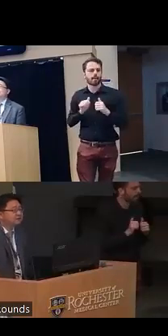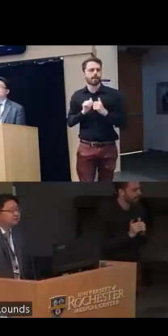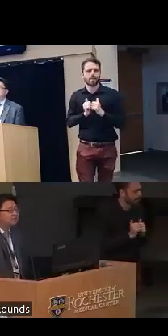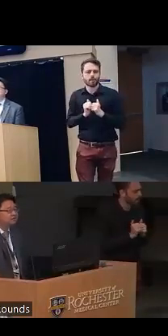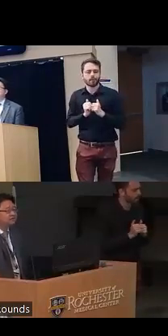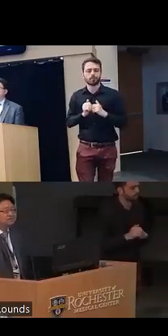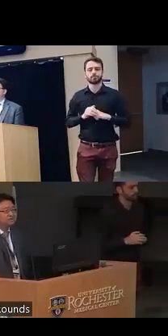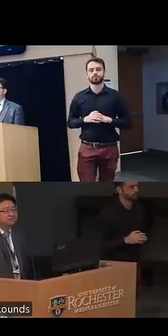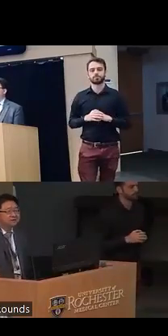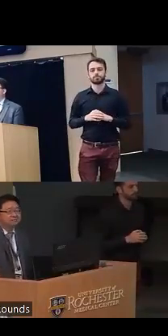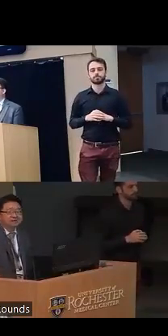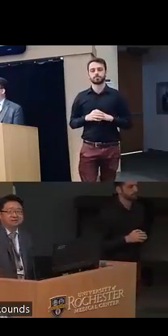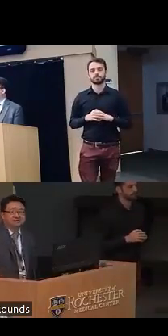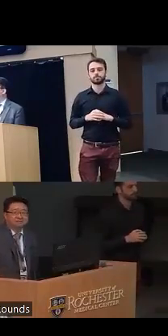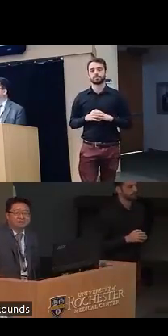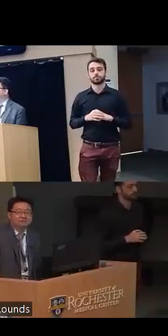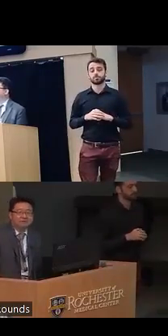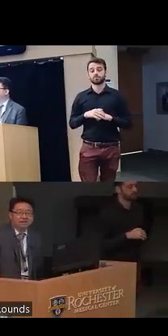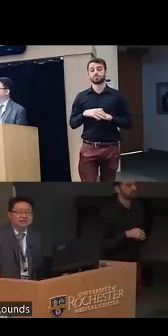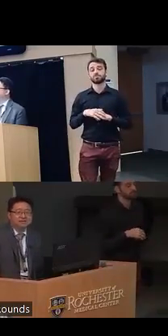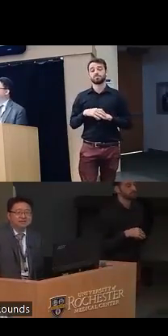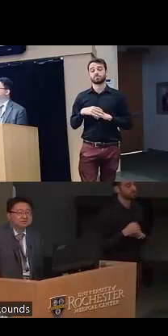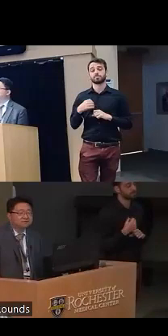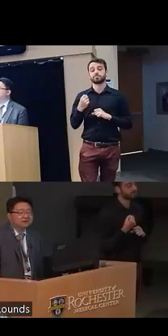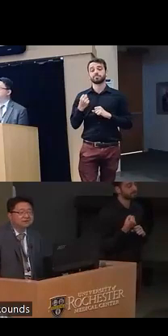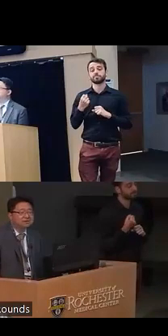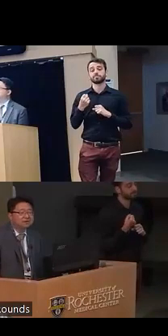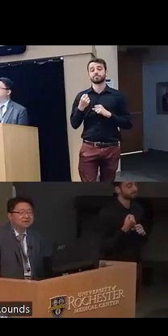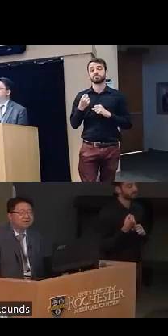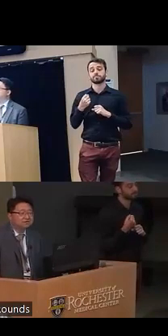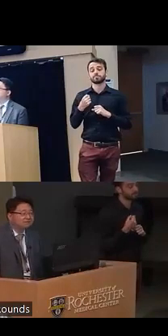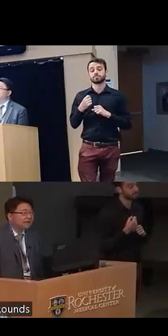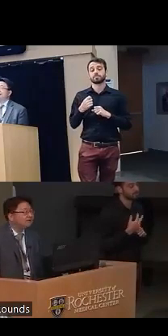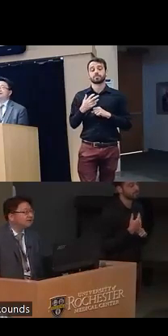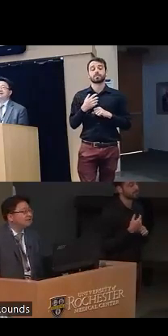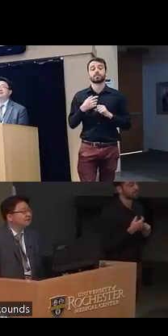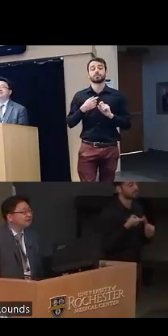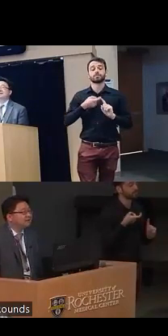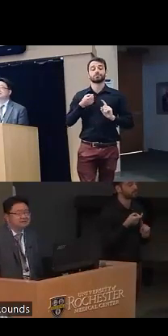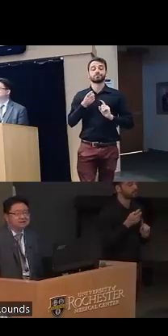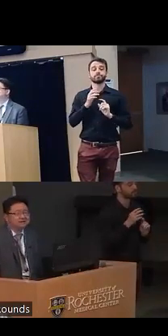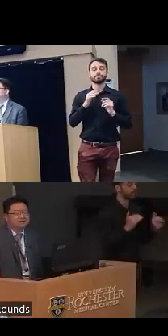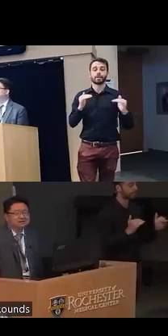are transitioning very quickly from residency or Fellowship to The Faculty level and the strategy